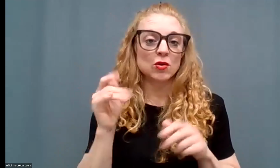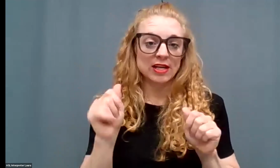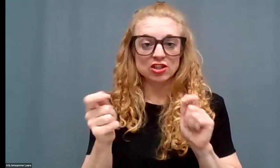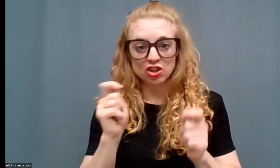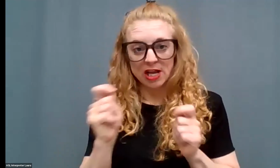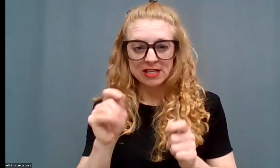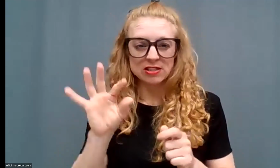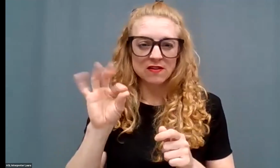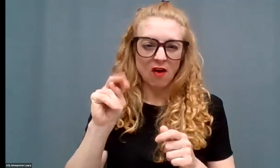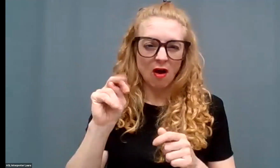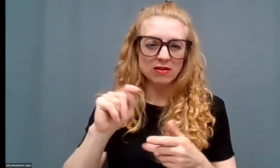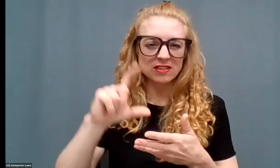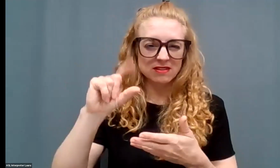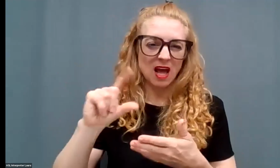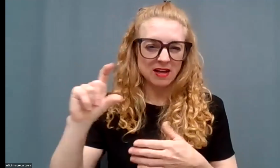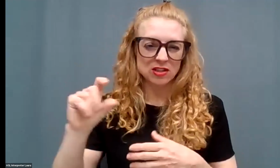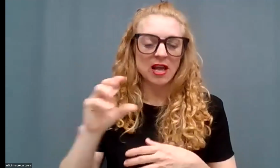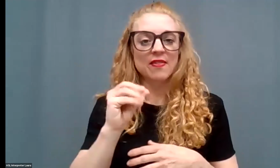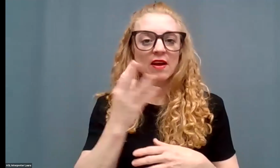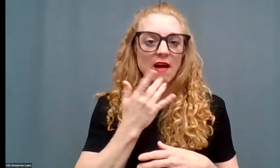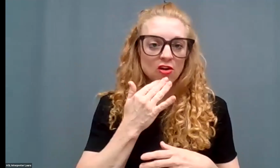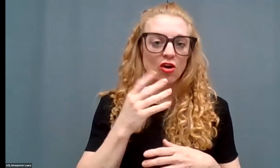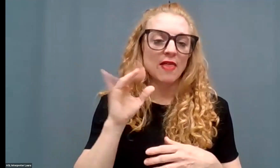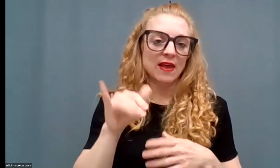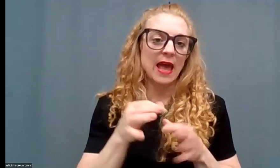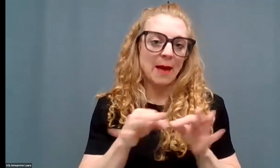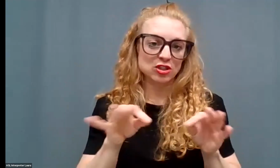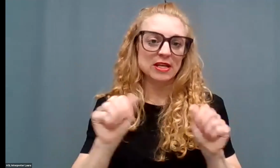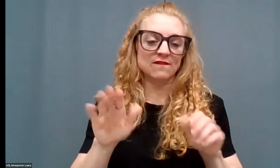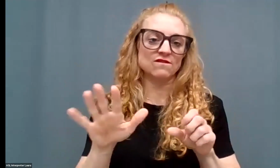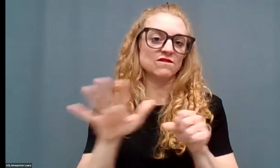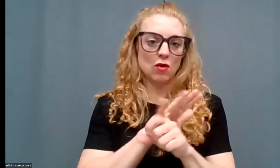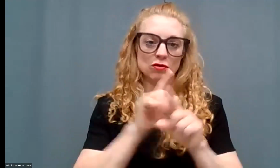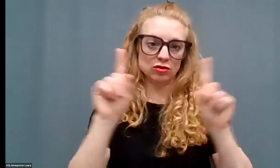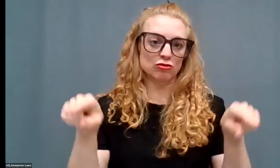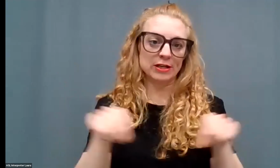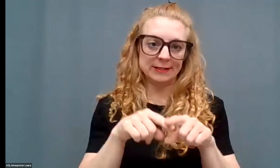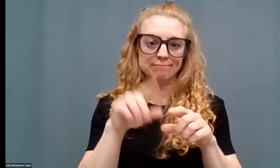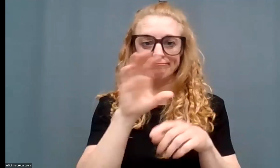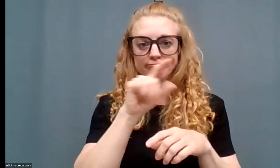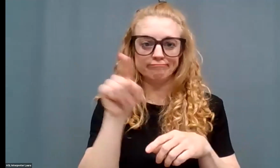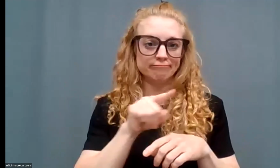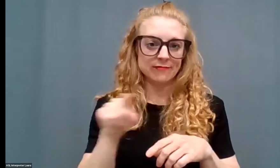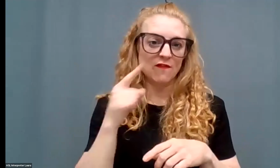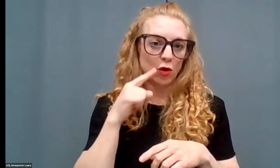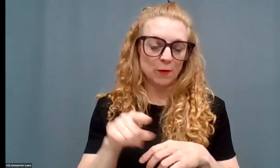font size font color and make the captioning full screen please note we try to reserve the